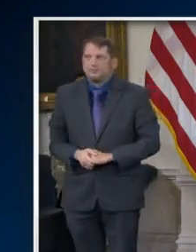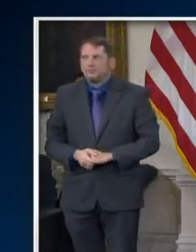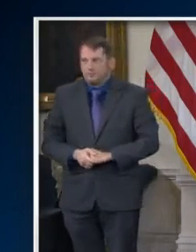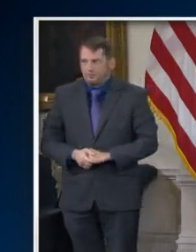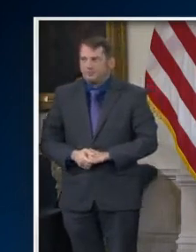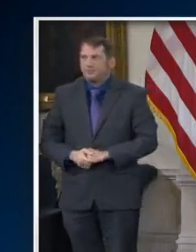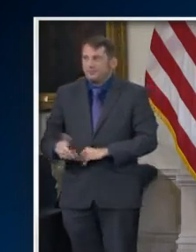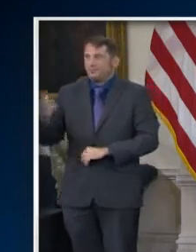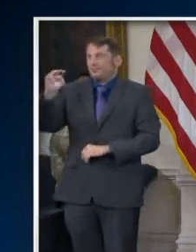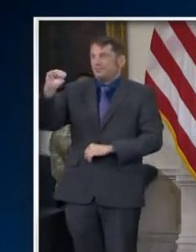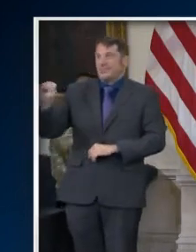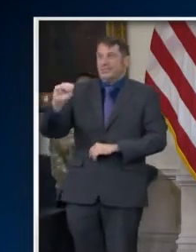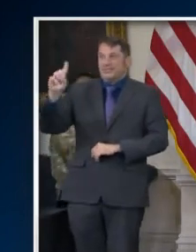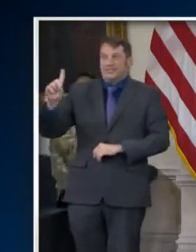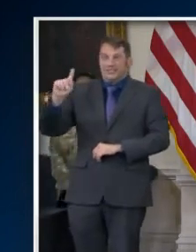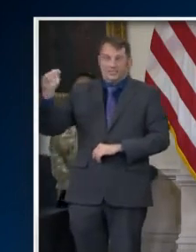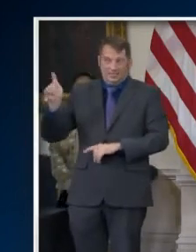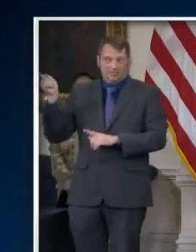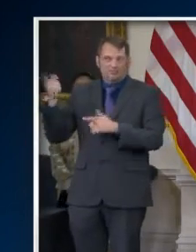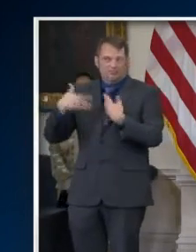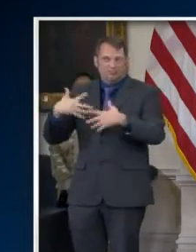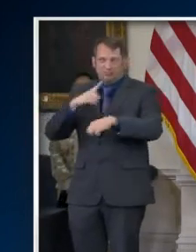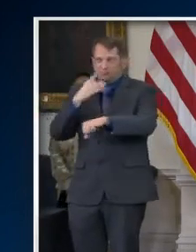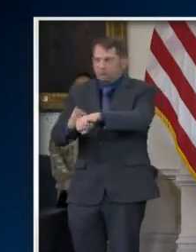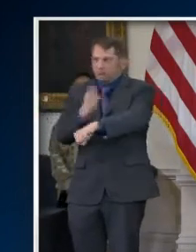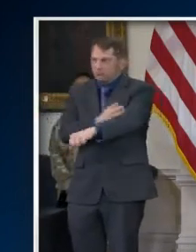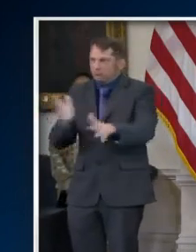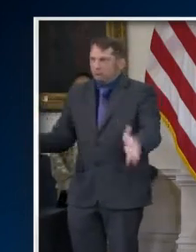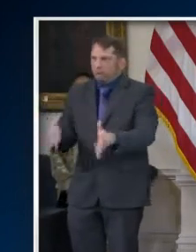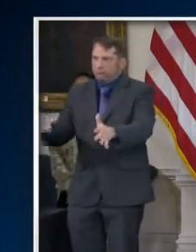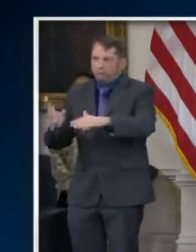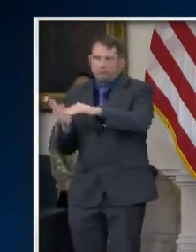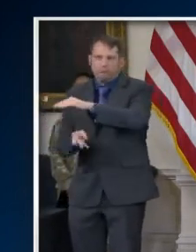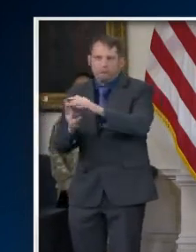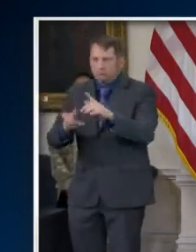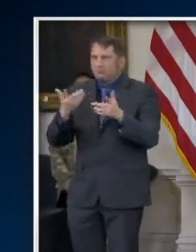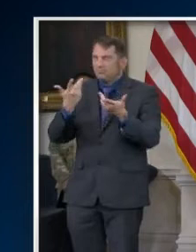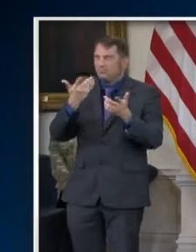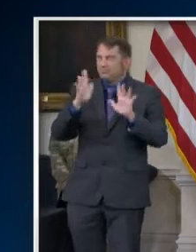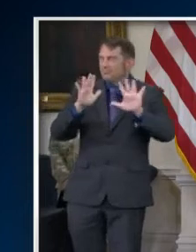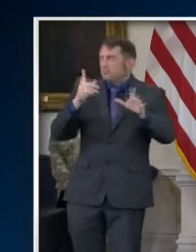WE HAVE EXPANDED OUR NO APPOINTMENT WALK UP LINES AT M